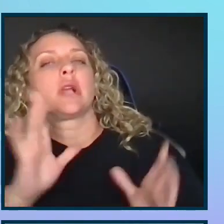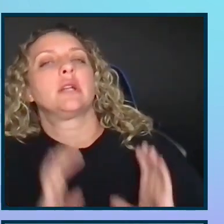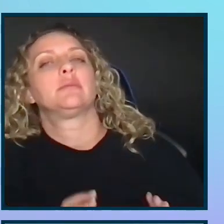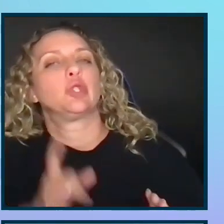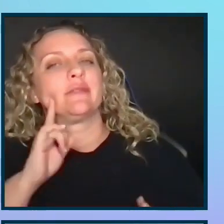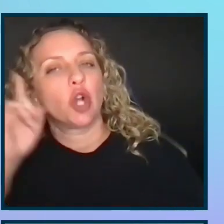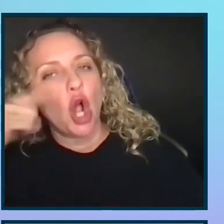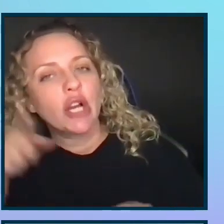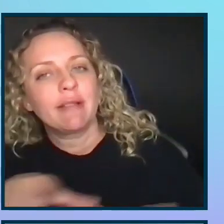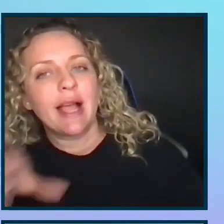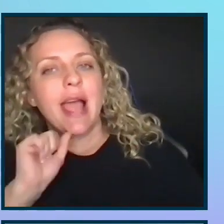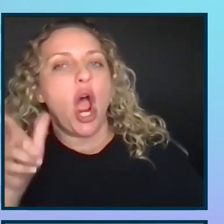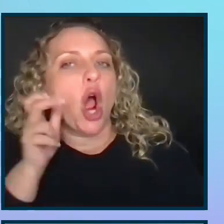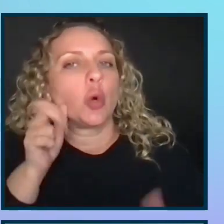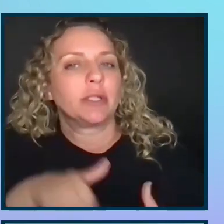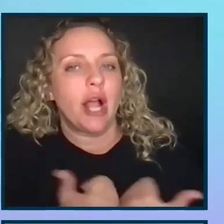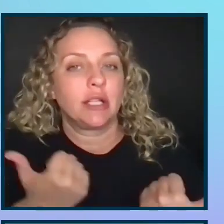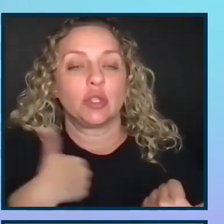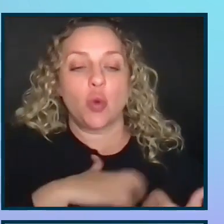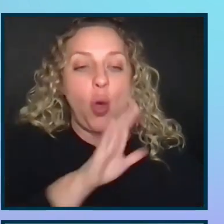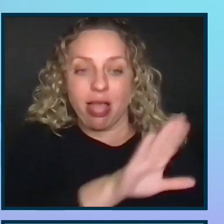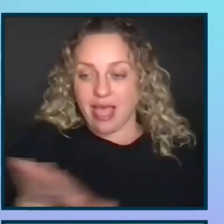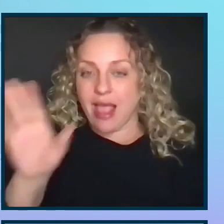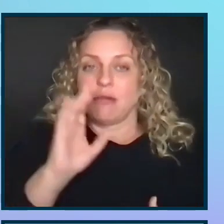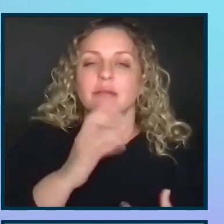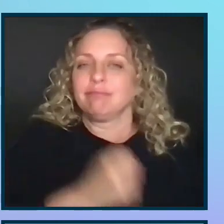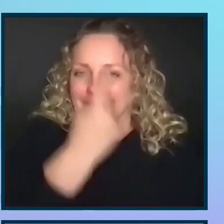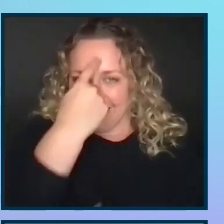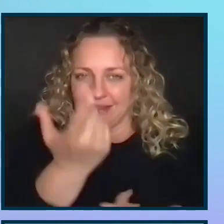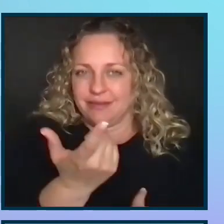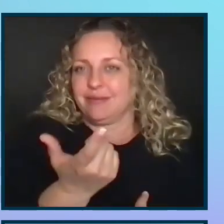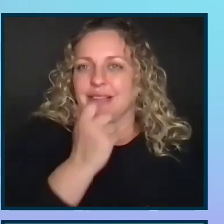So we try to keep our layouts simple and logical and our language easy to understand